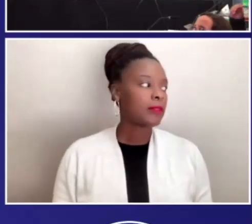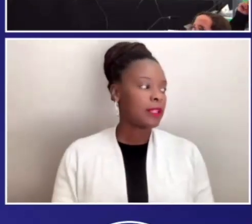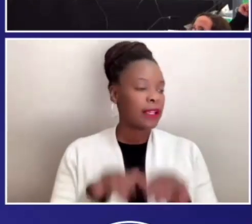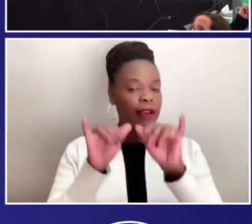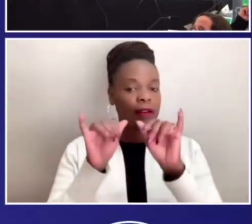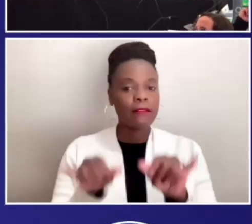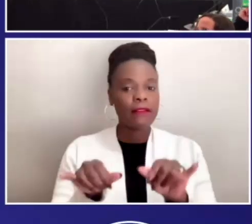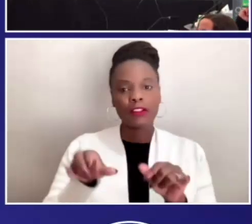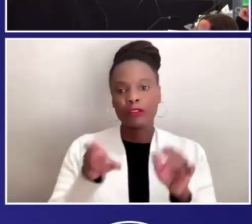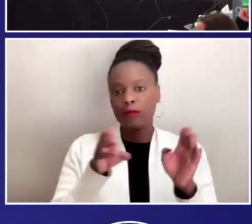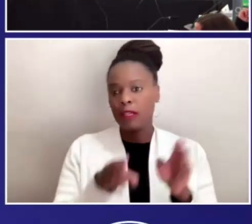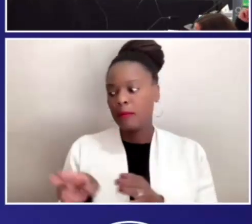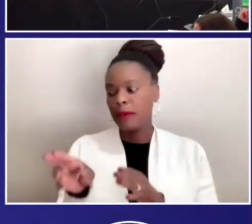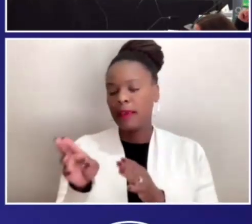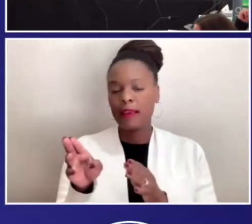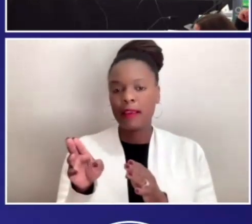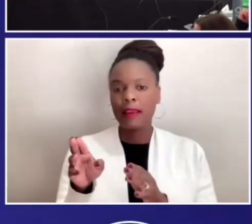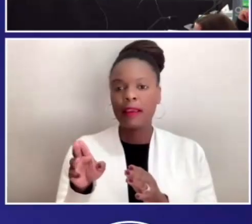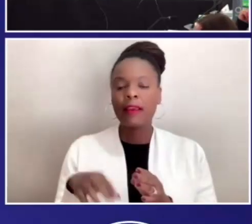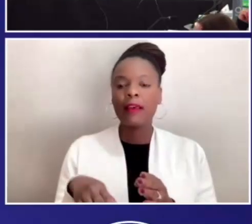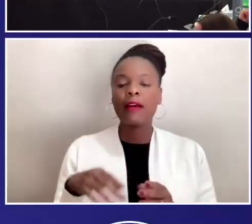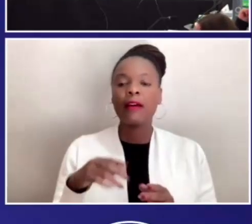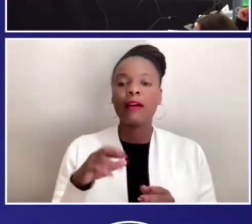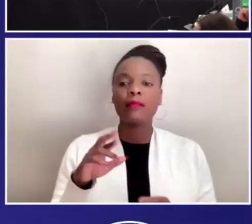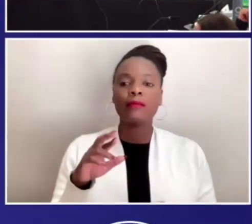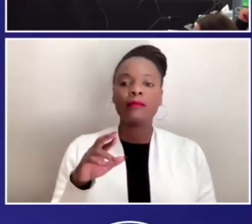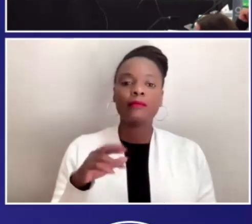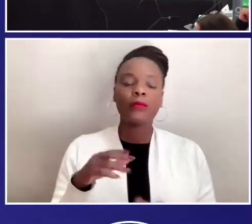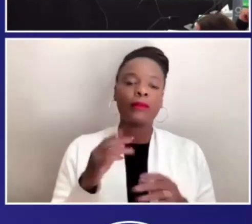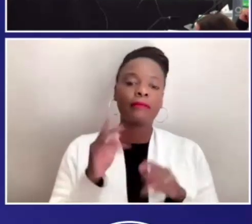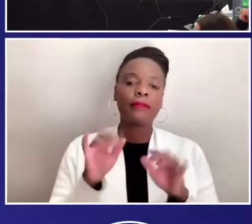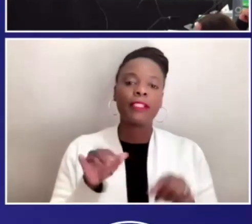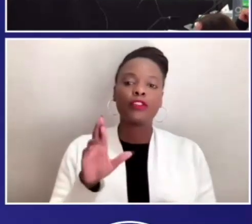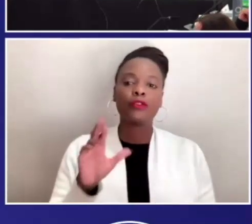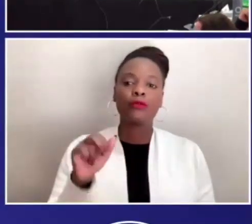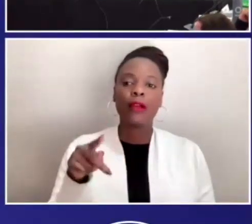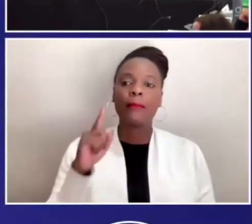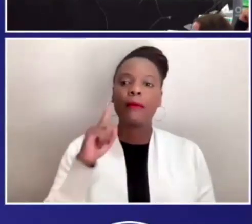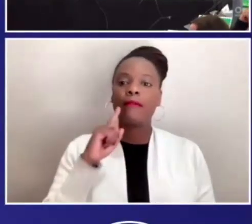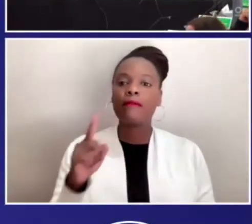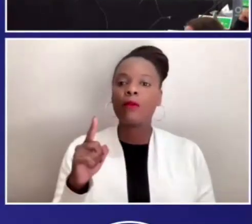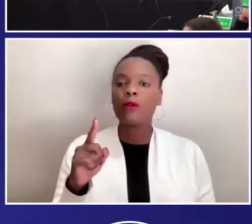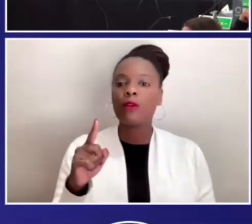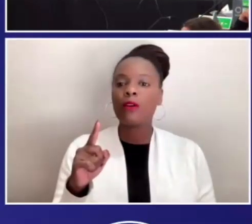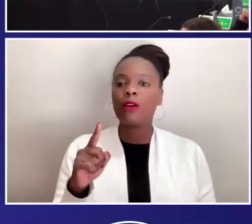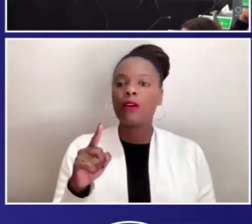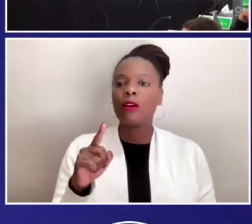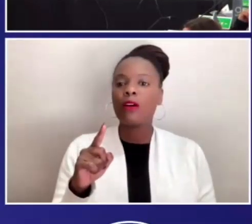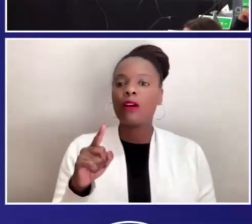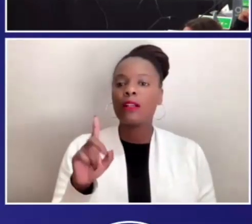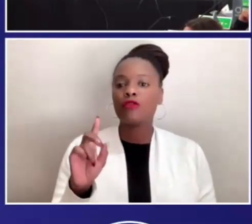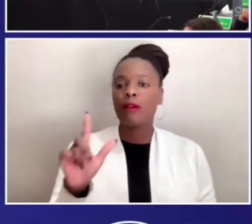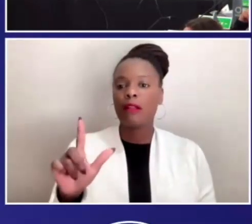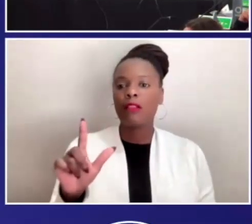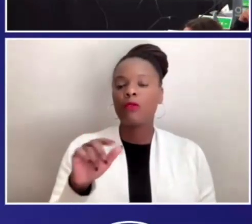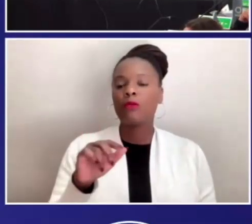for Direct Loans made for July 1, 2026. We have edited out that sentence.